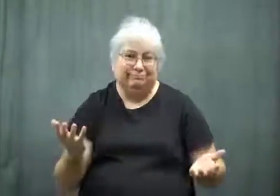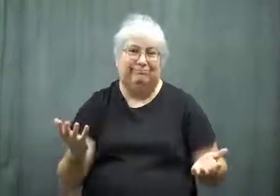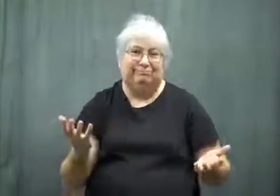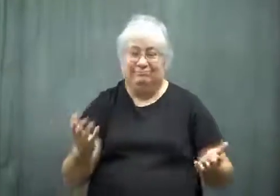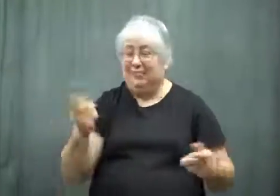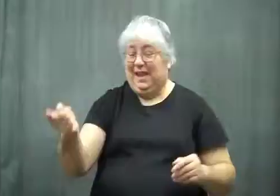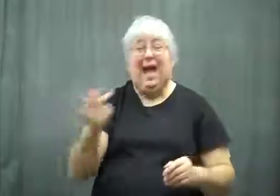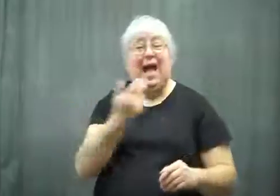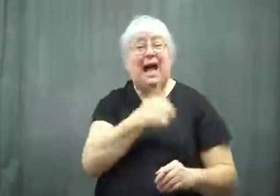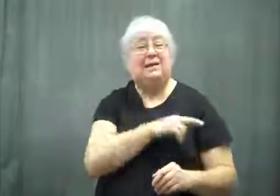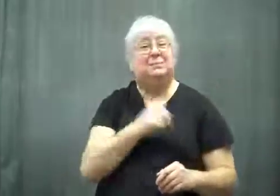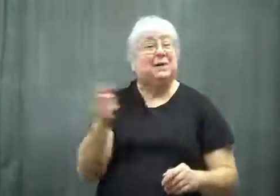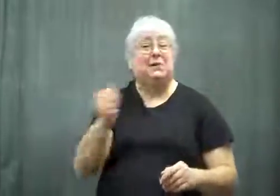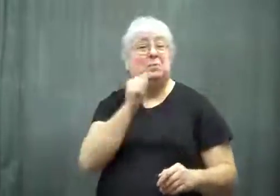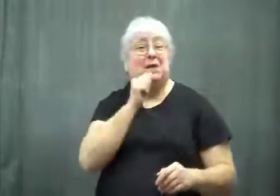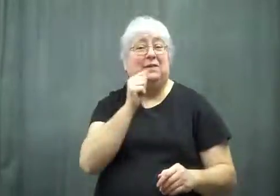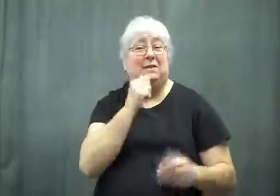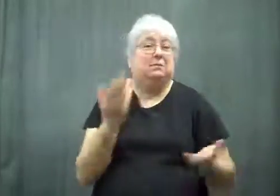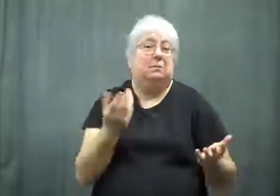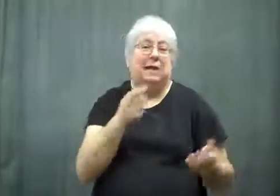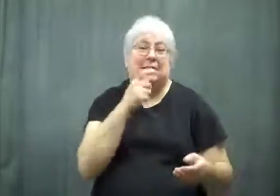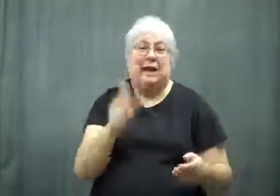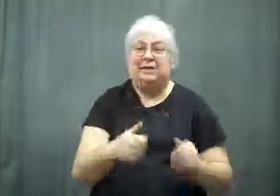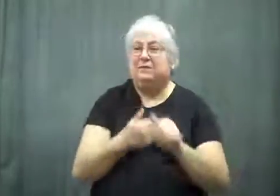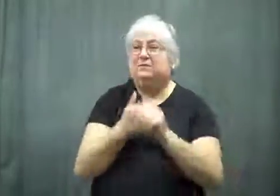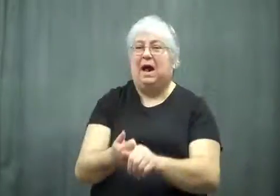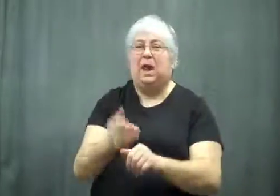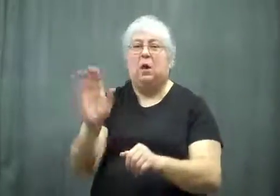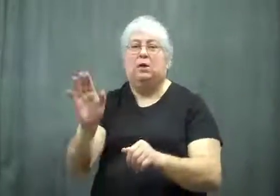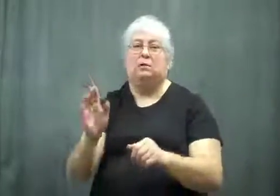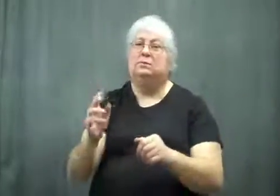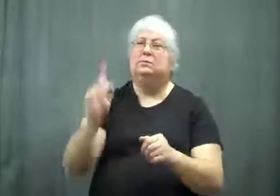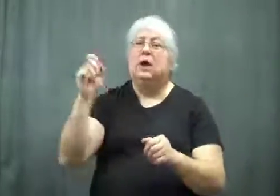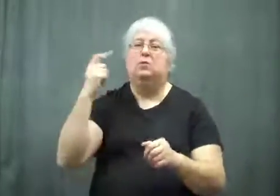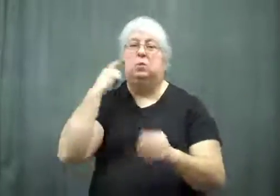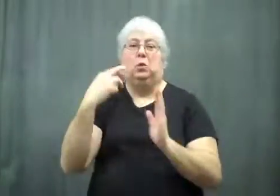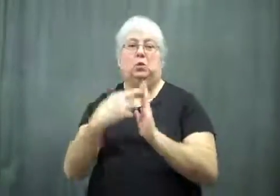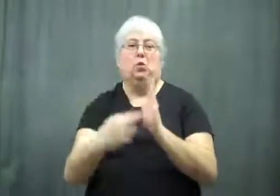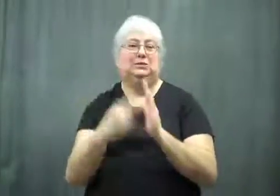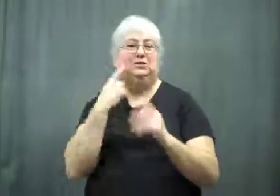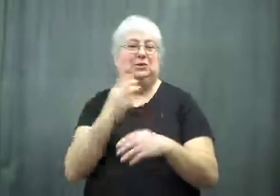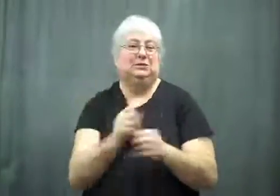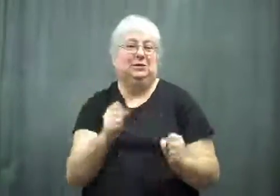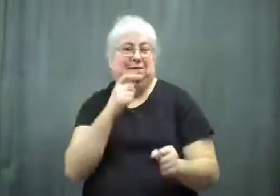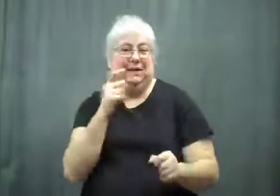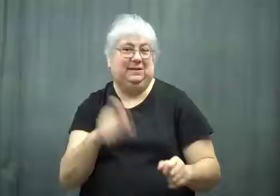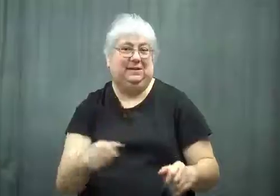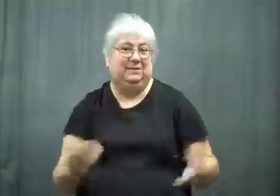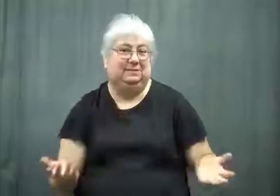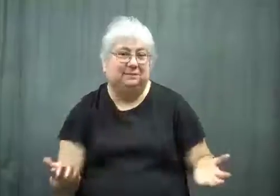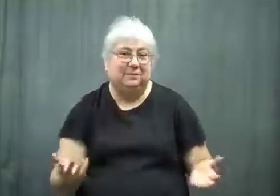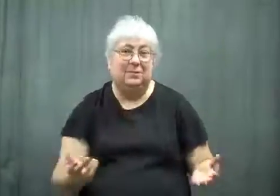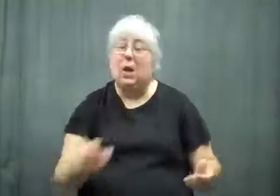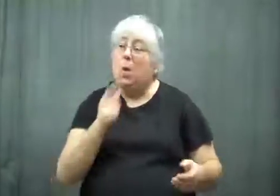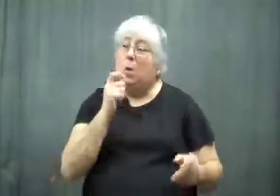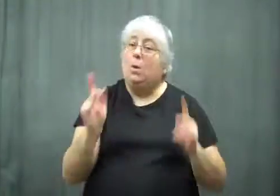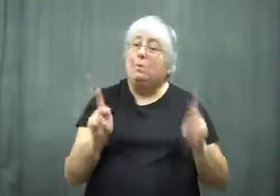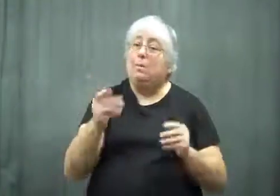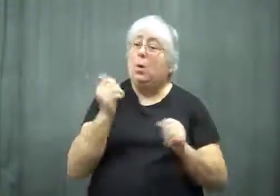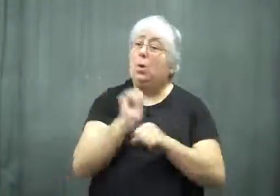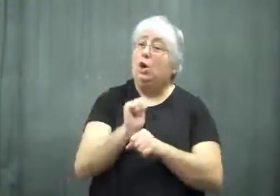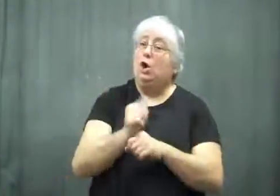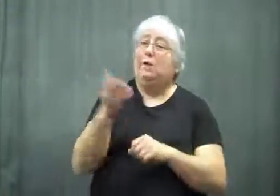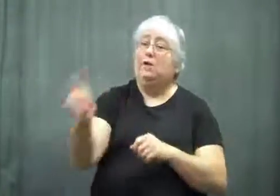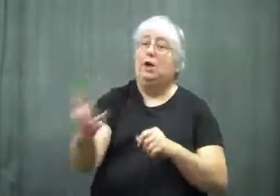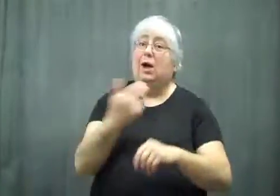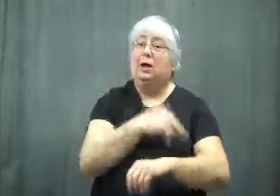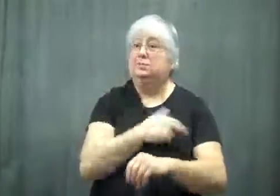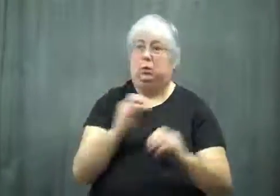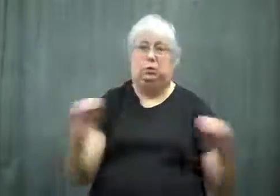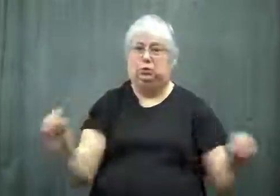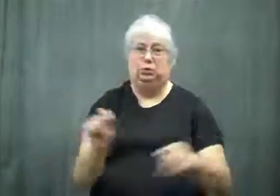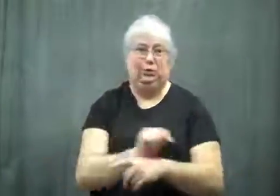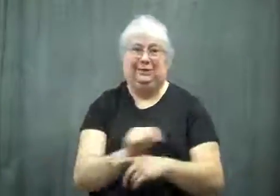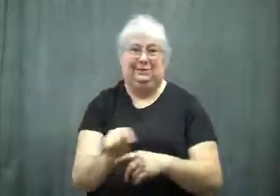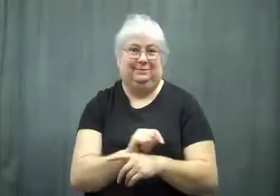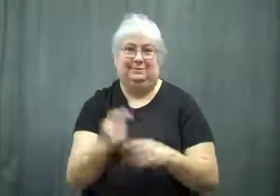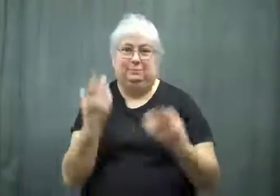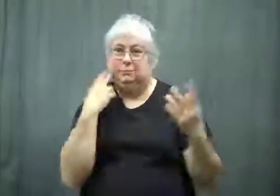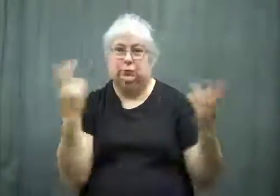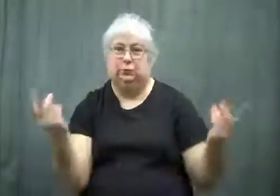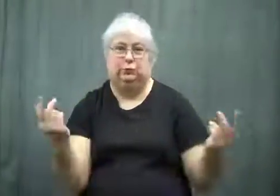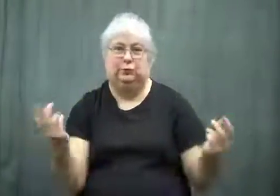As a privately owned institution, the hospital didn't have to follow government regulations.